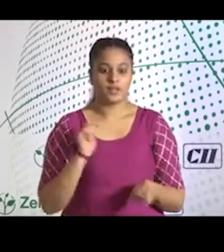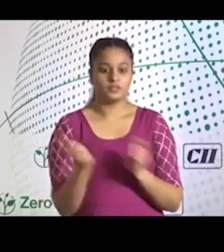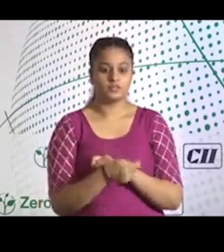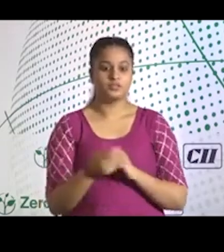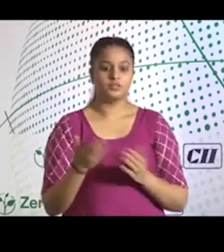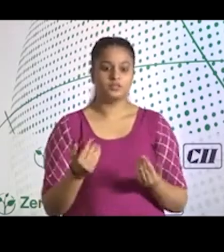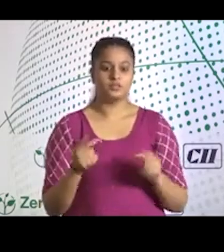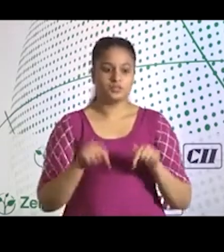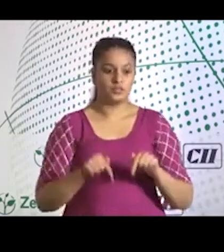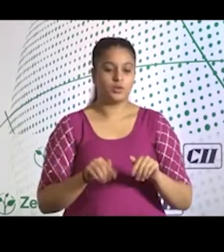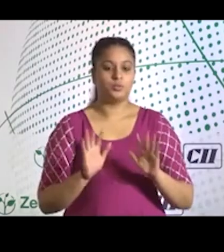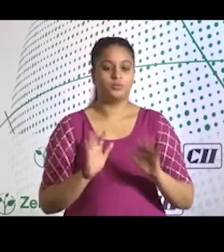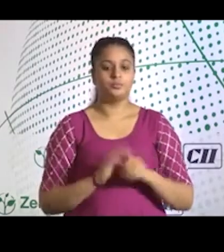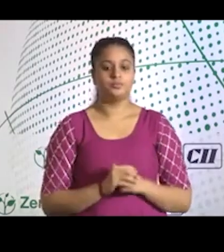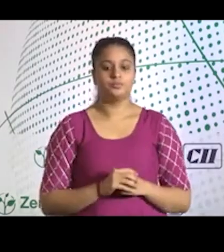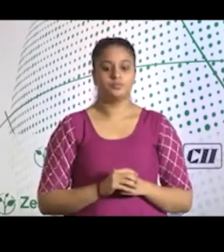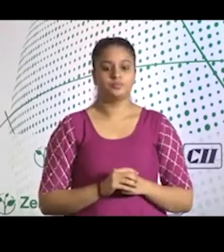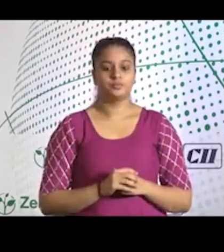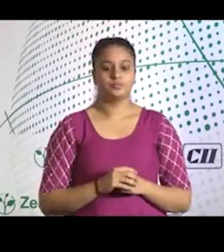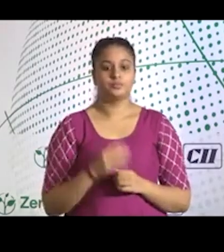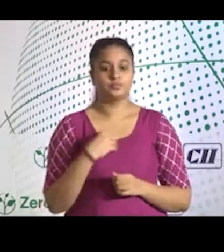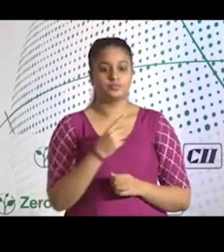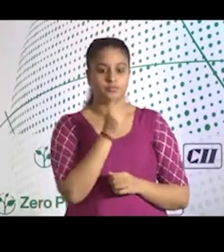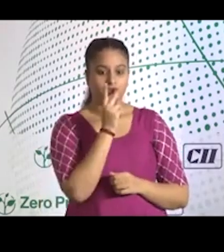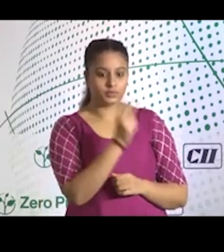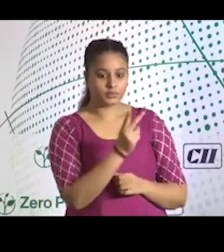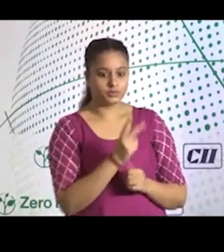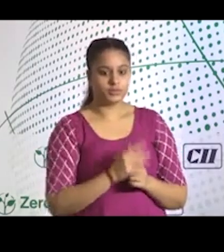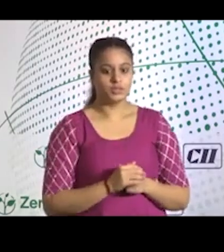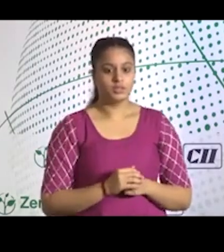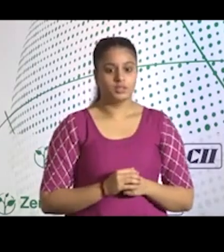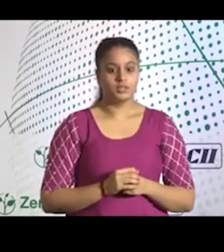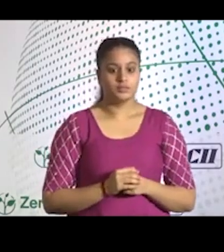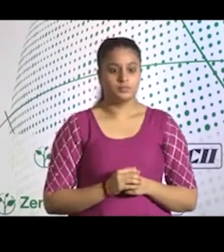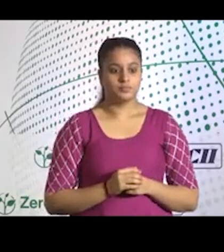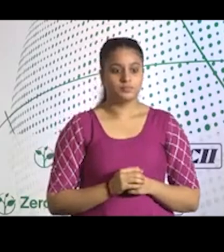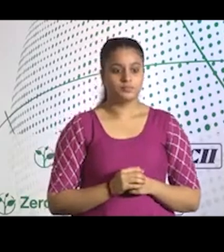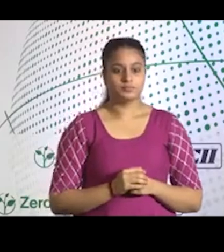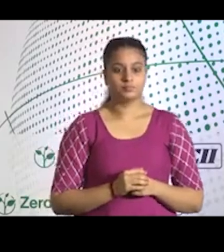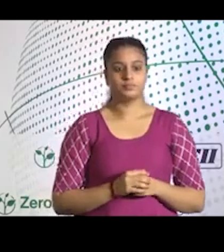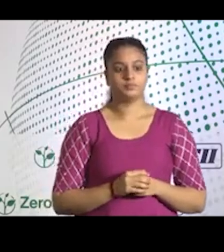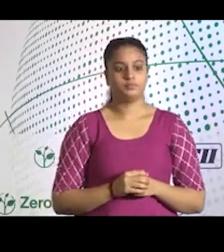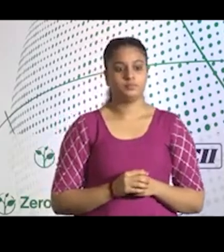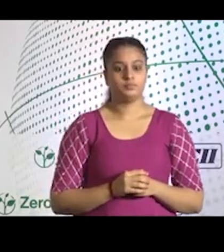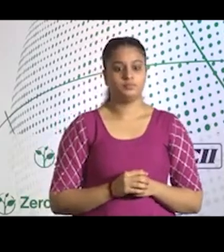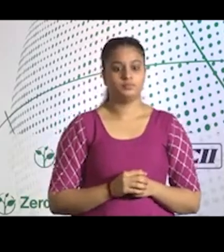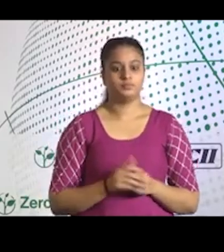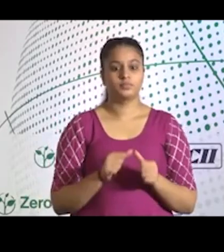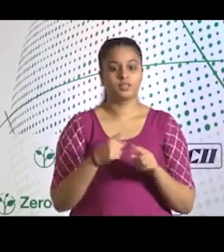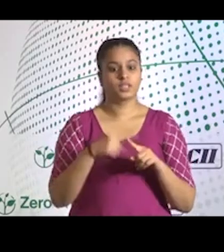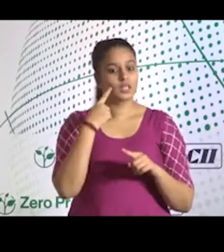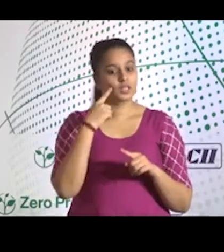So, I mean, if I can look at, you know, and, you know, you know, Axis Bank is one of the leading corporates